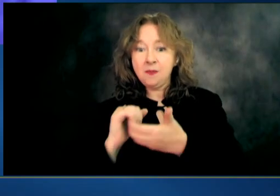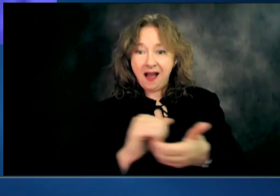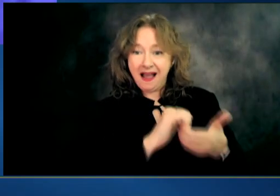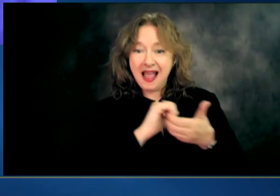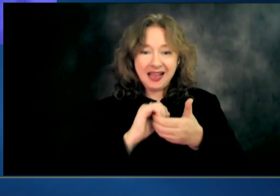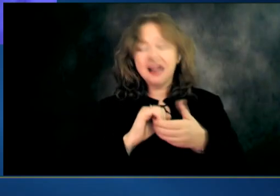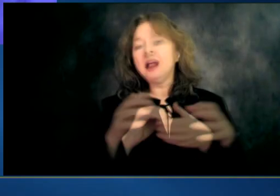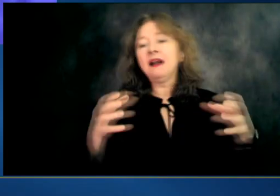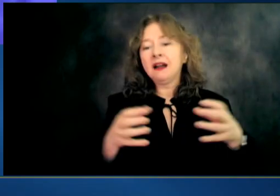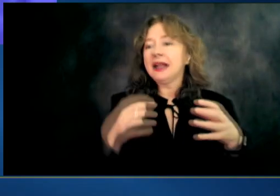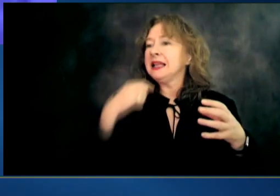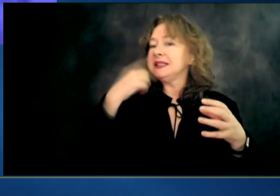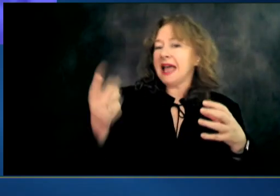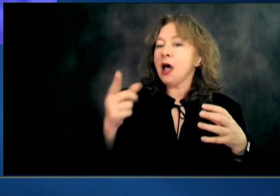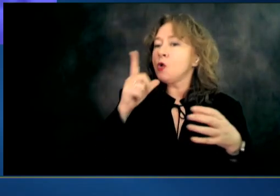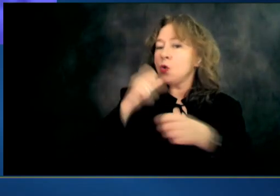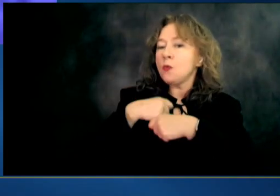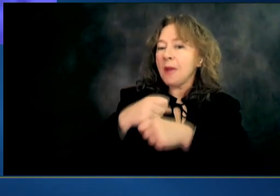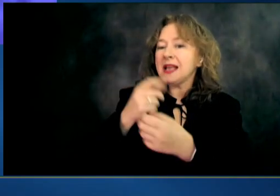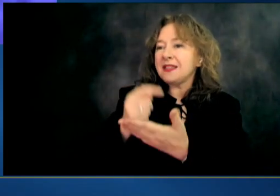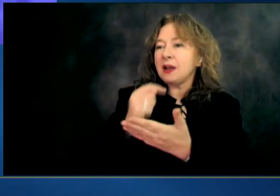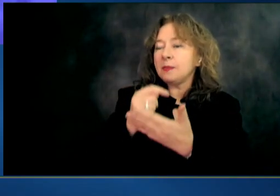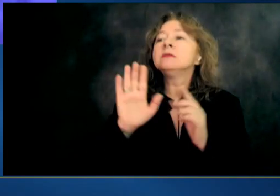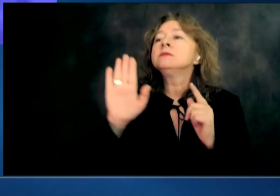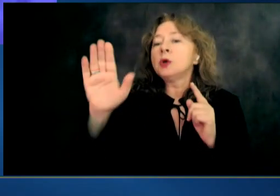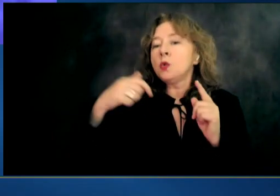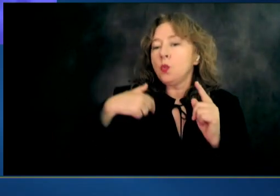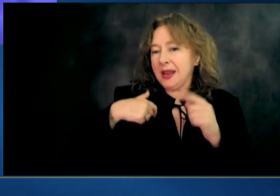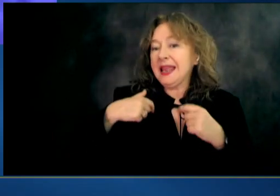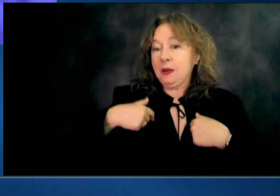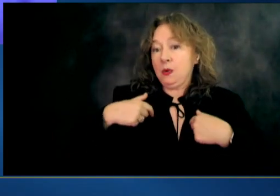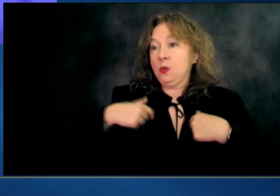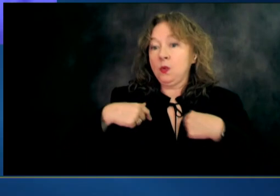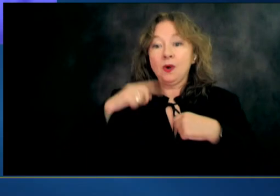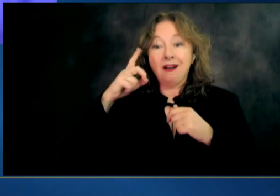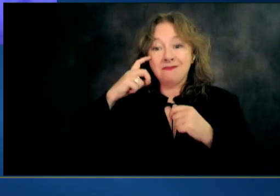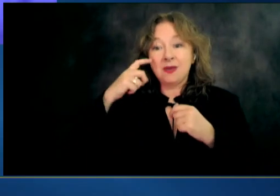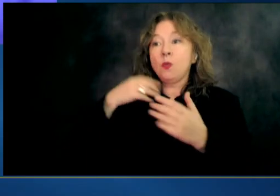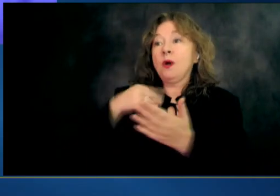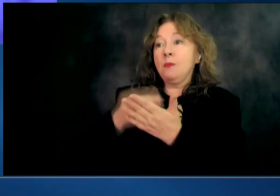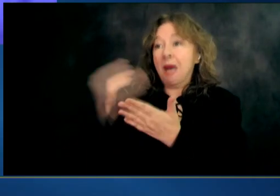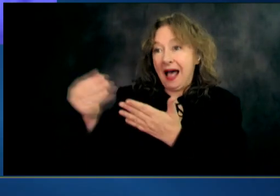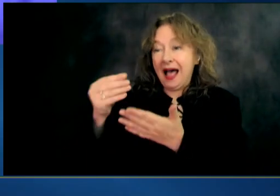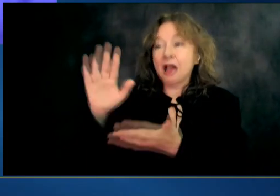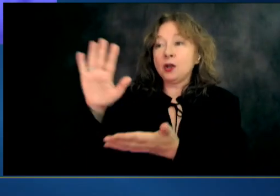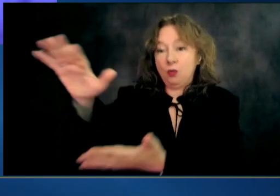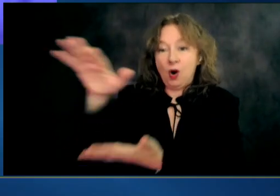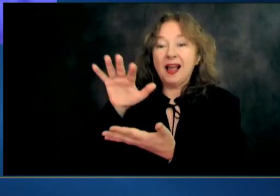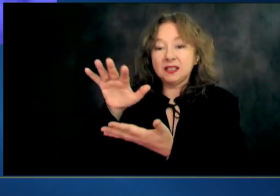therapies, "We will buy your product. We, not the individuals, we, the states and the federal